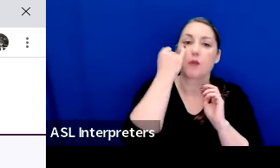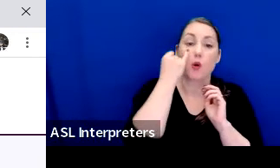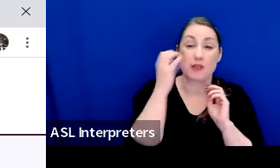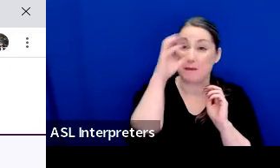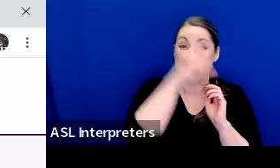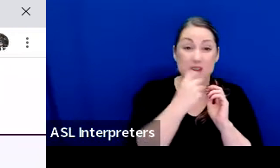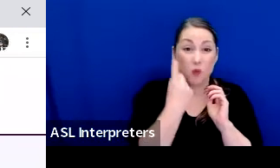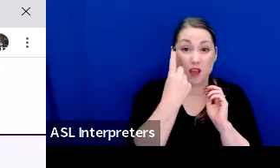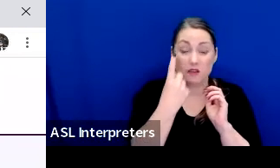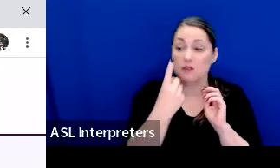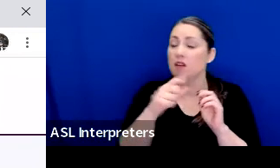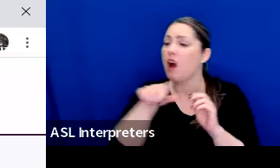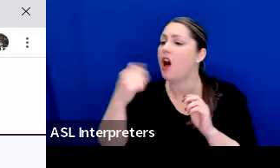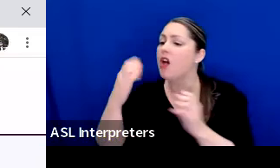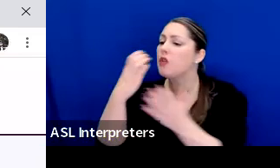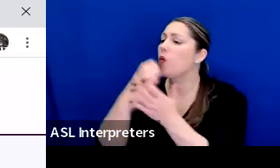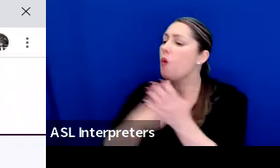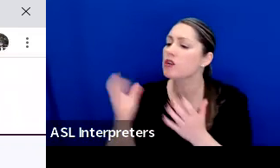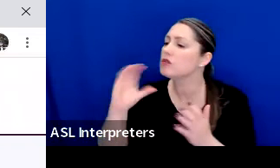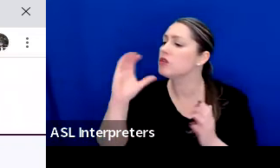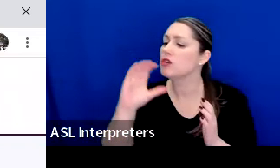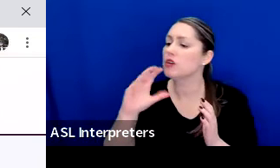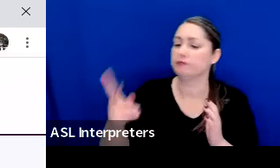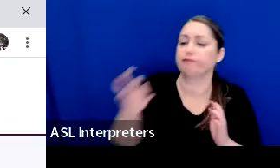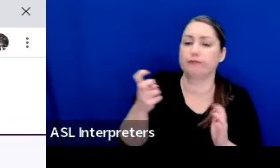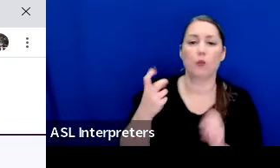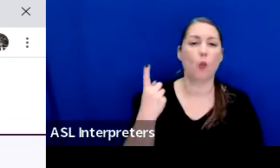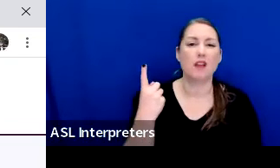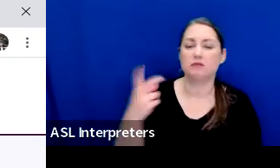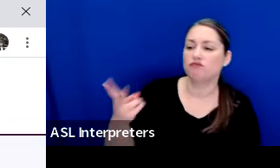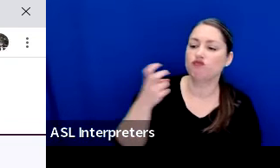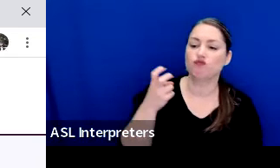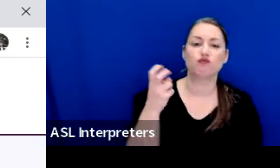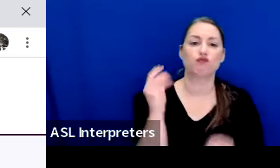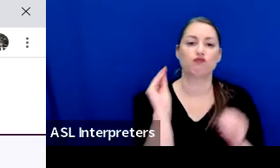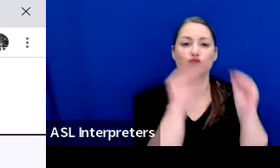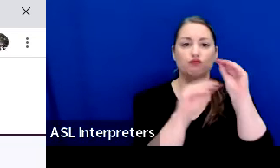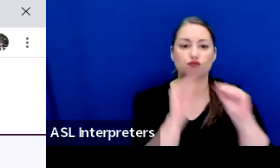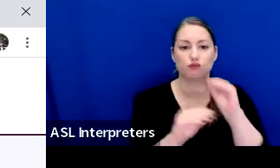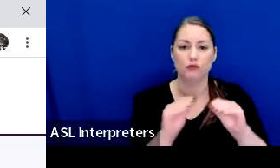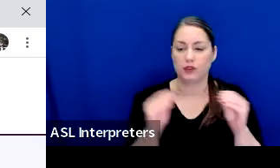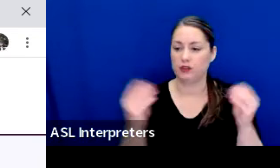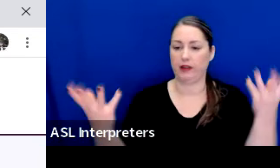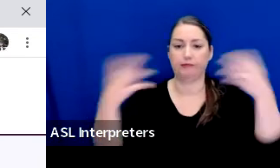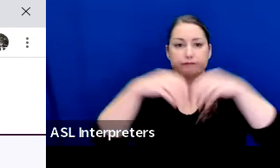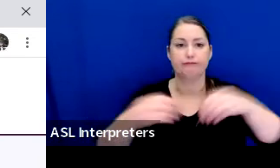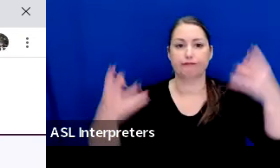from another course, you can actually import that. Sure. And you can combine two courses.